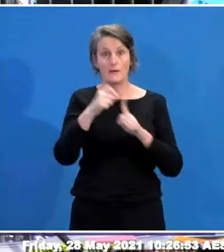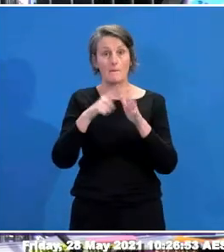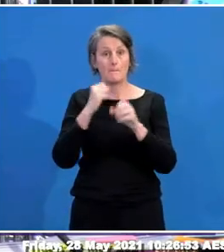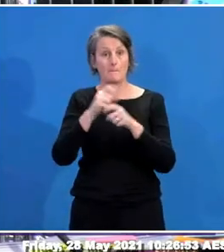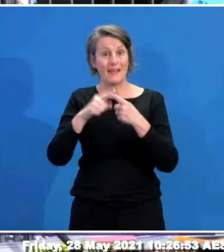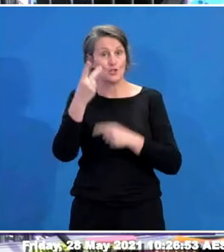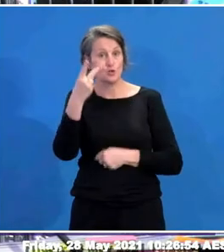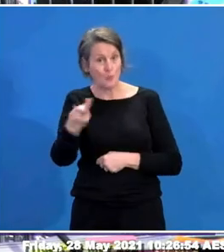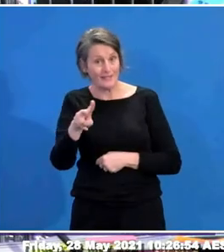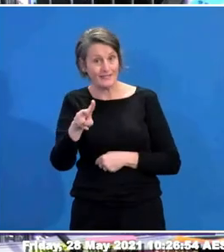what staff were saying?